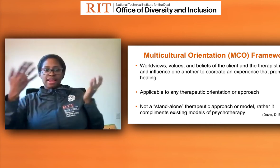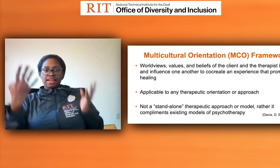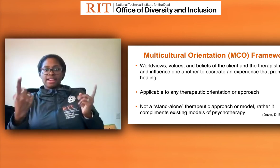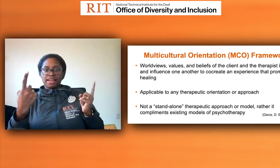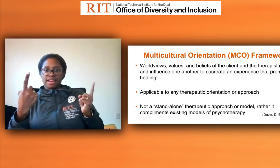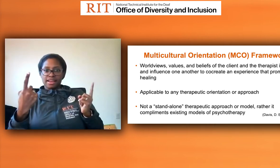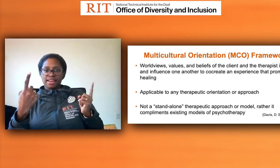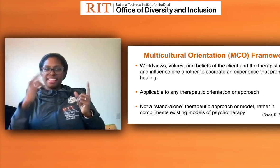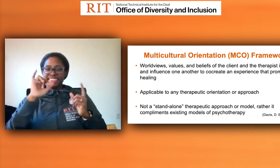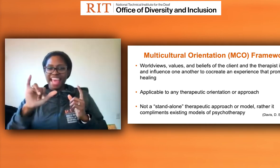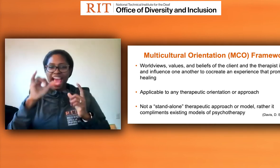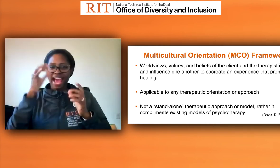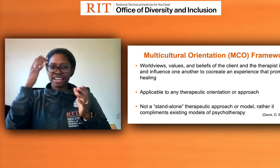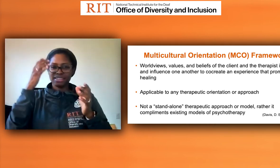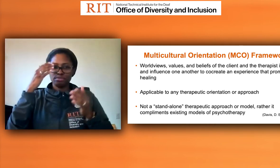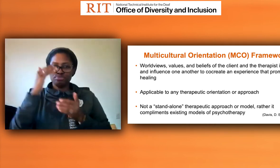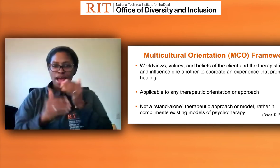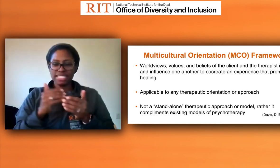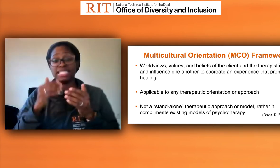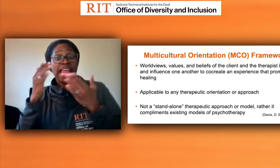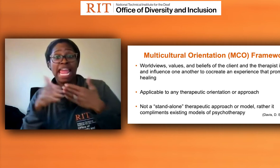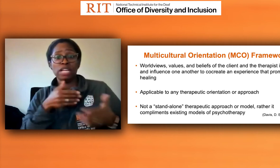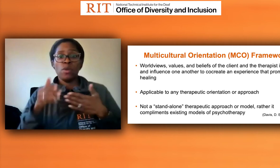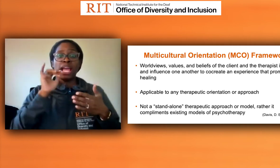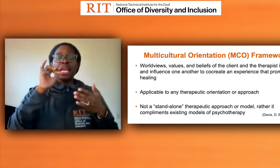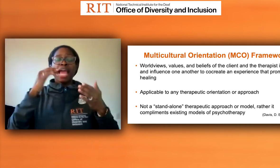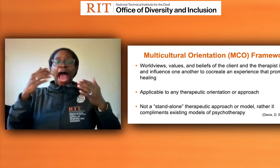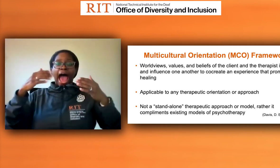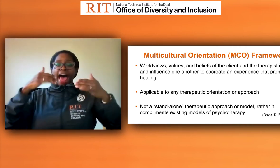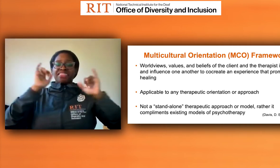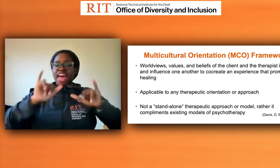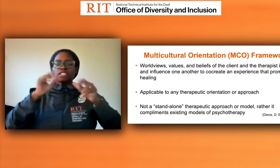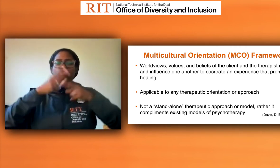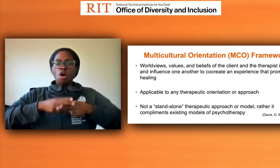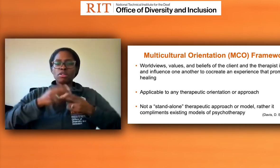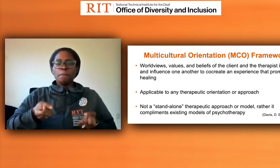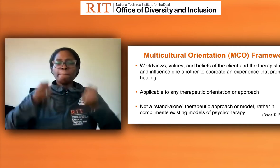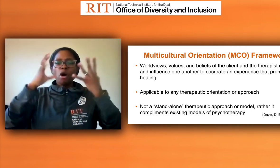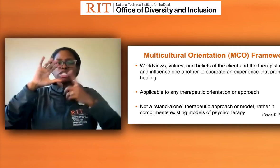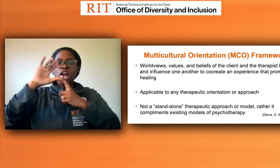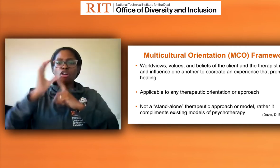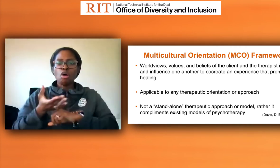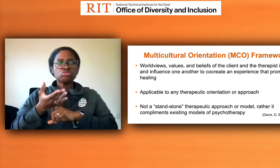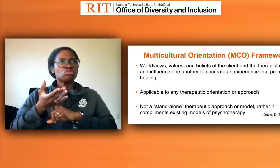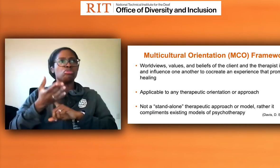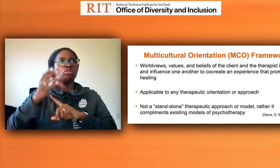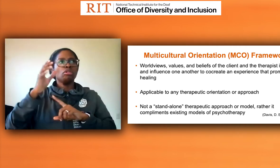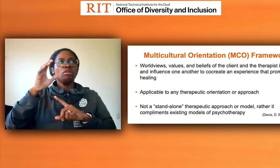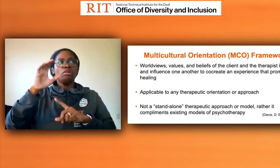With that, you can learn better approaches and better avenues for interacting successfully with individuals.